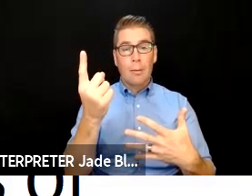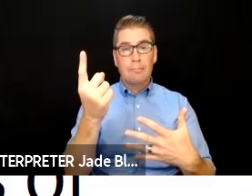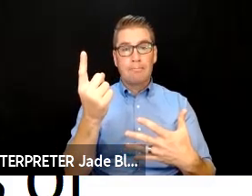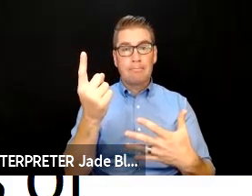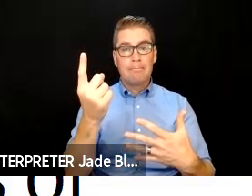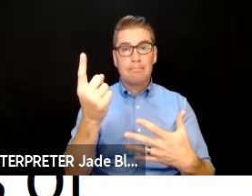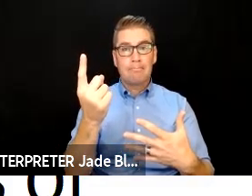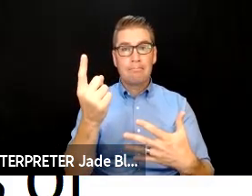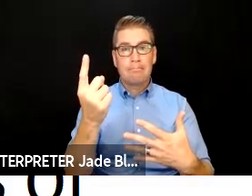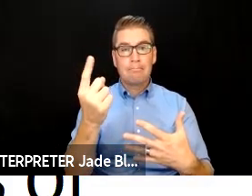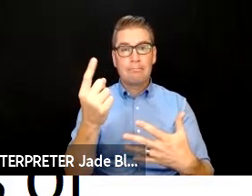Sally Potter: Oh, thank you. Susie